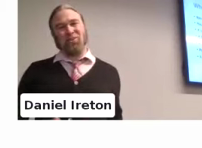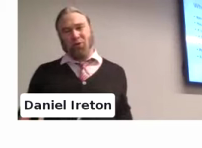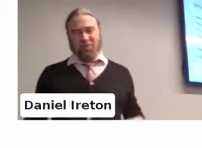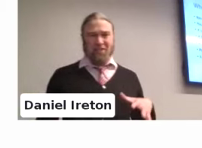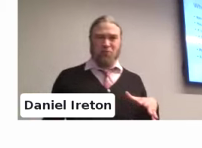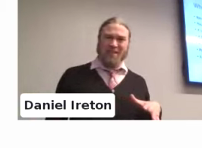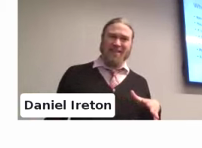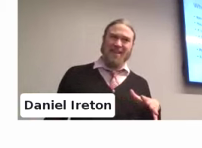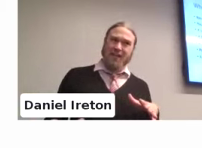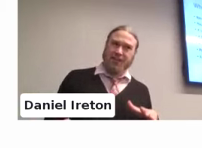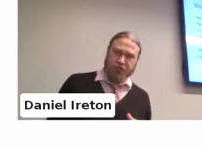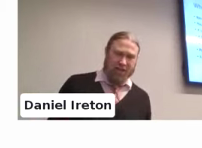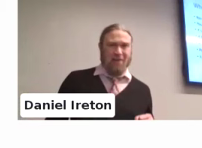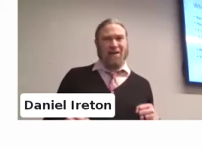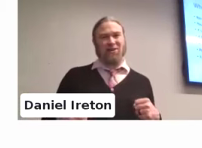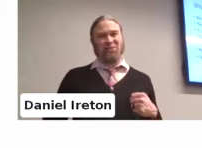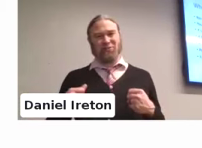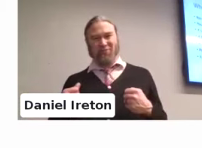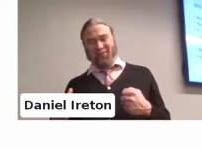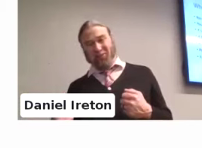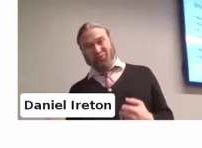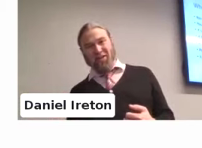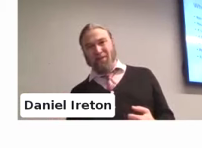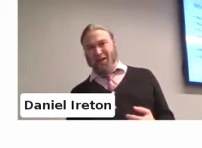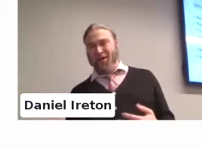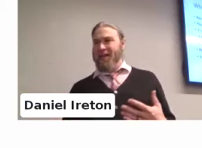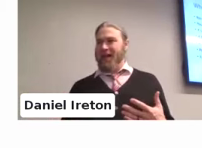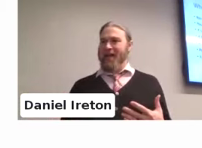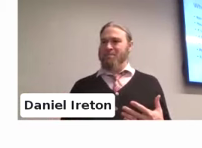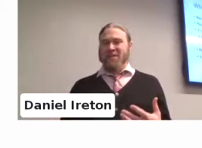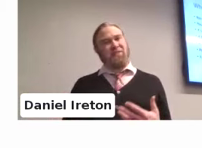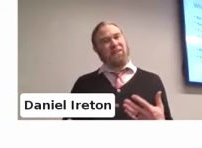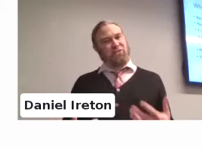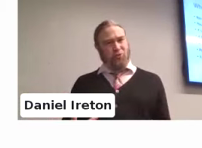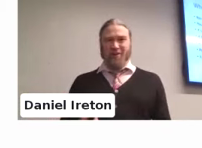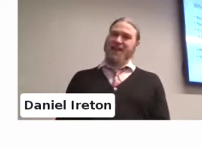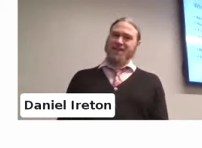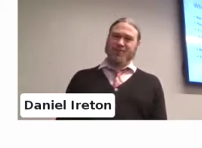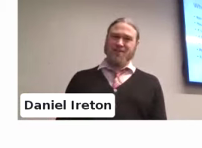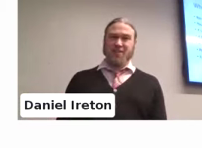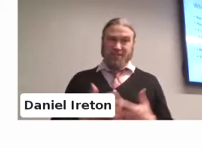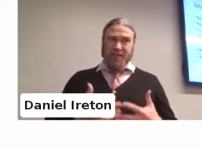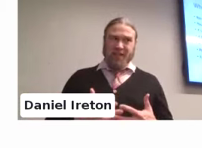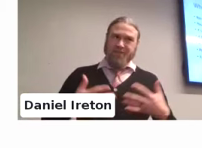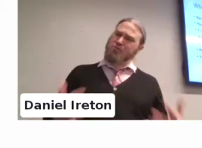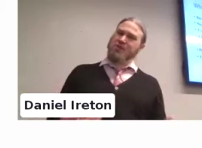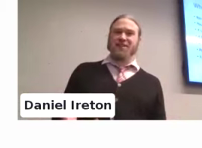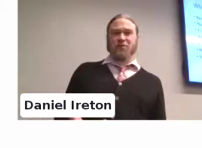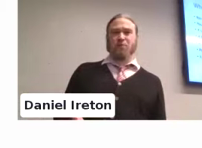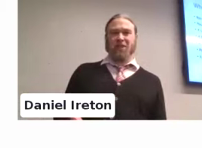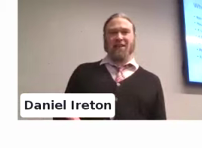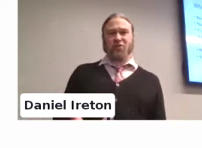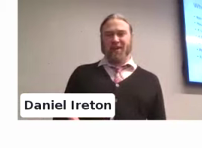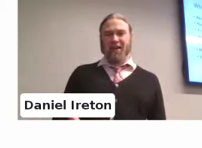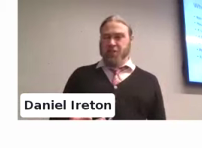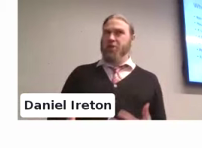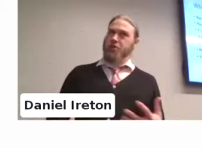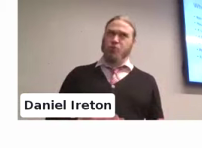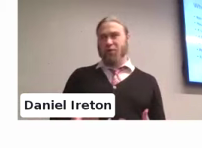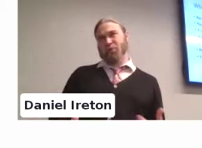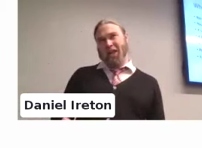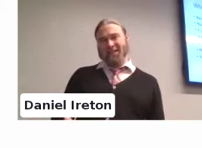It's a fans term for saying, it's a game that doesn't matter.